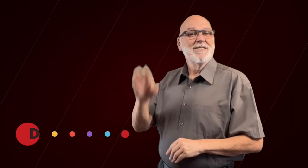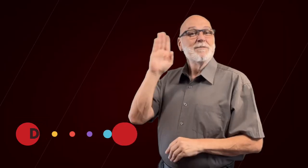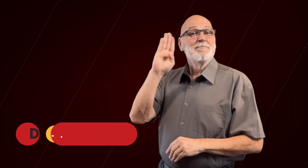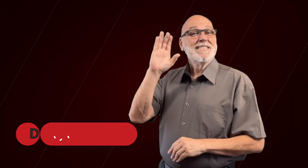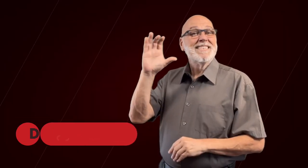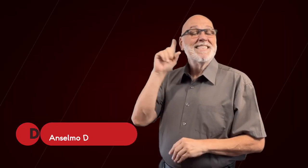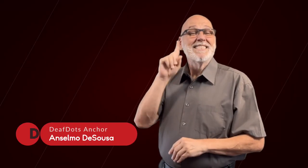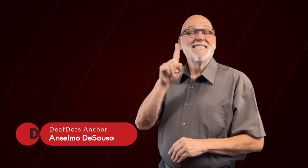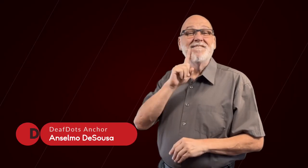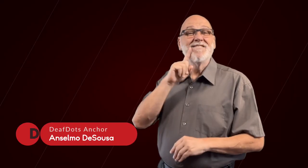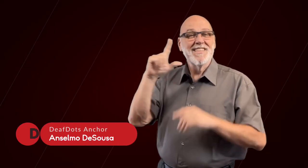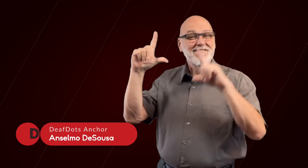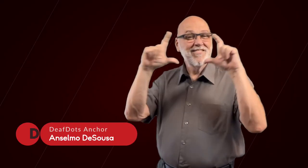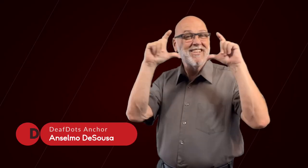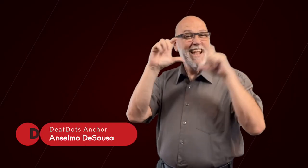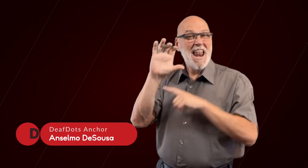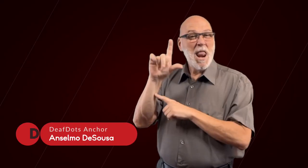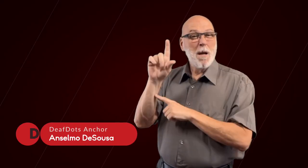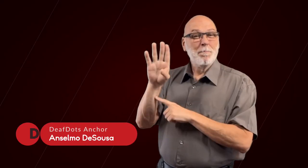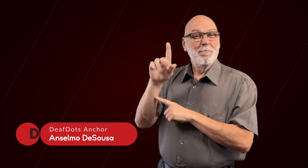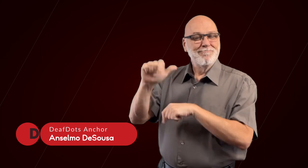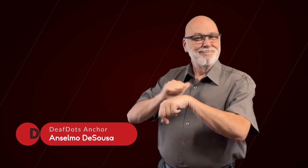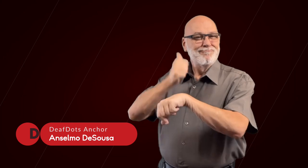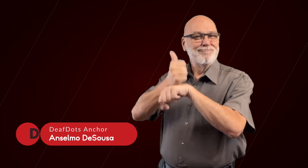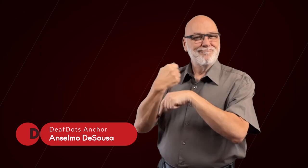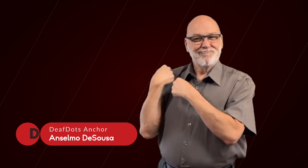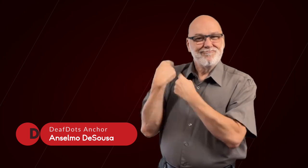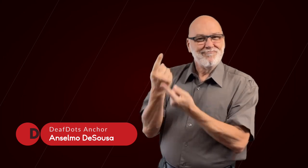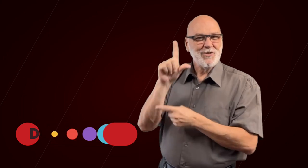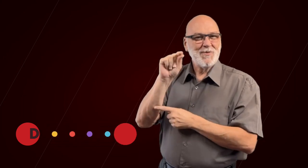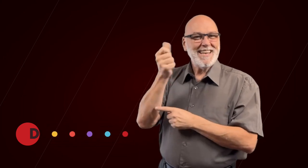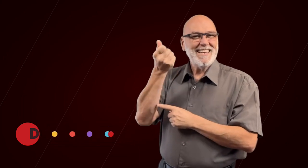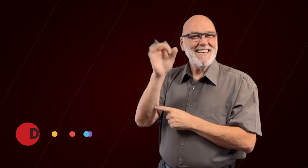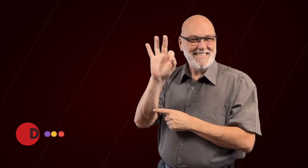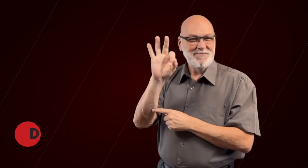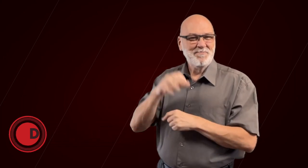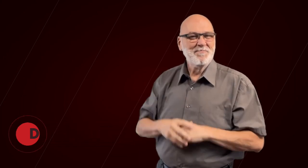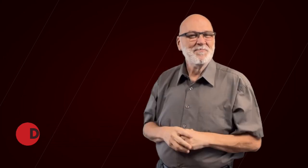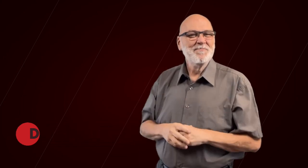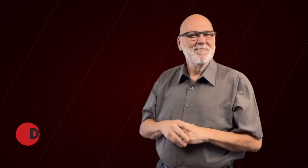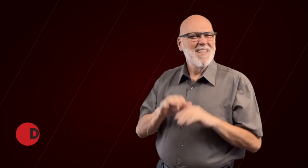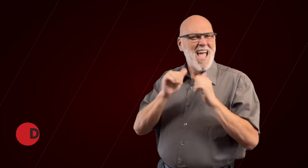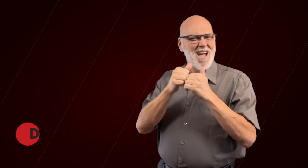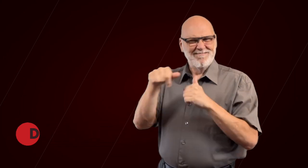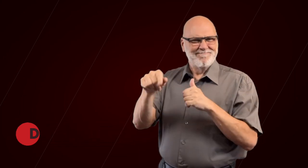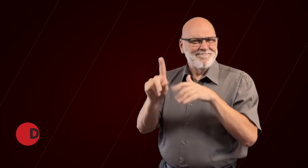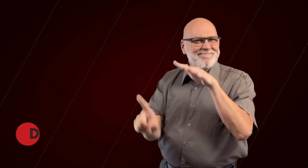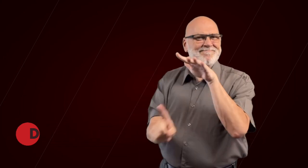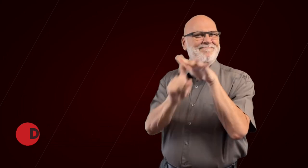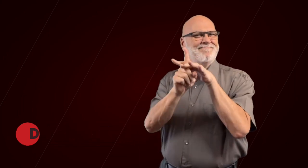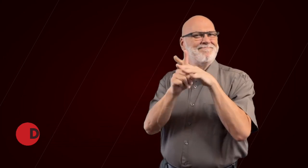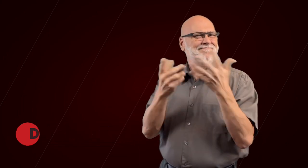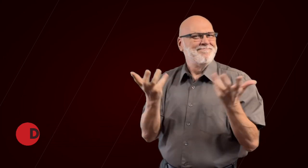BC Deaf Photo Club was established in 2019. How did it come about?